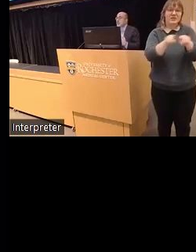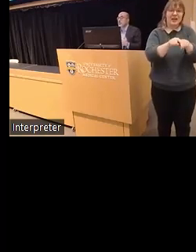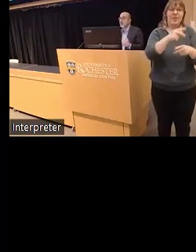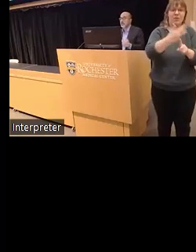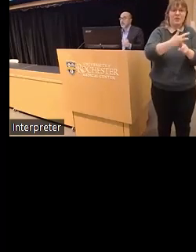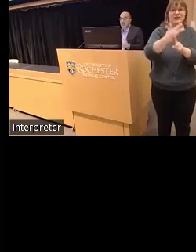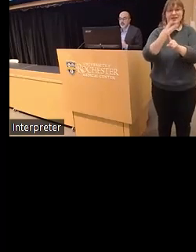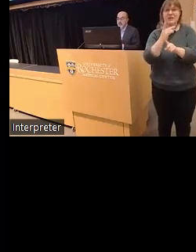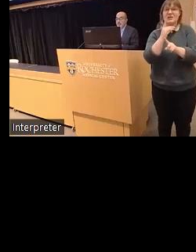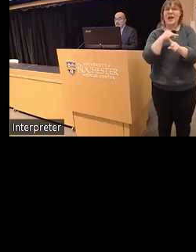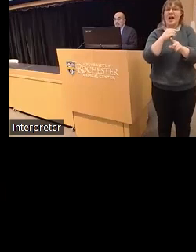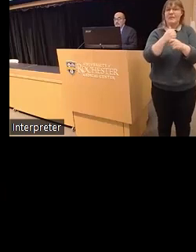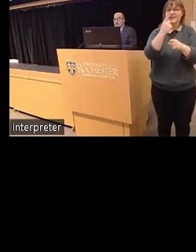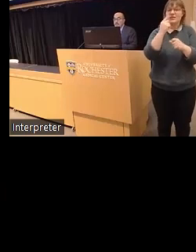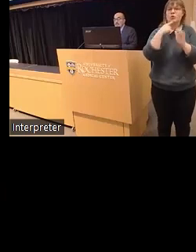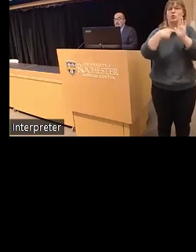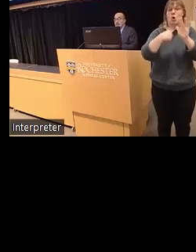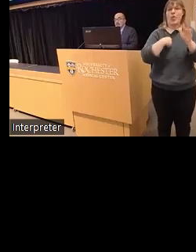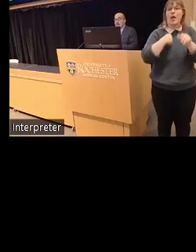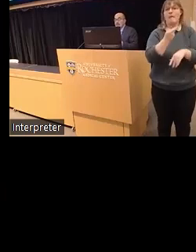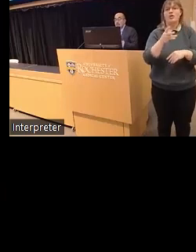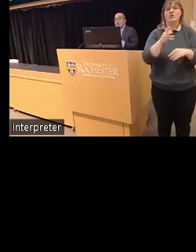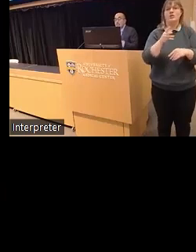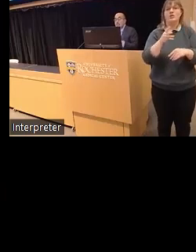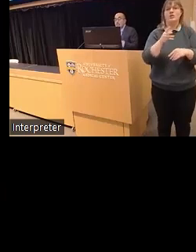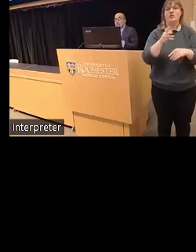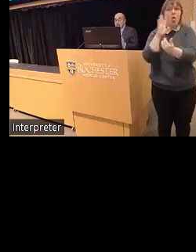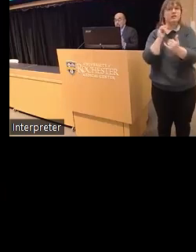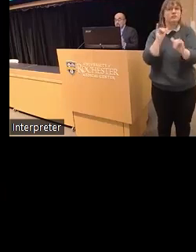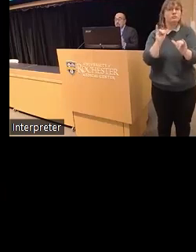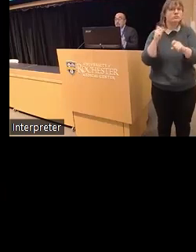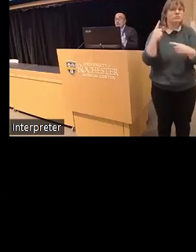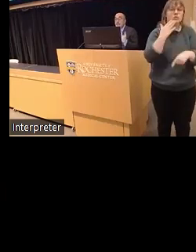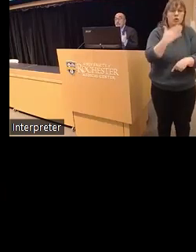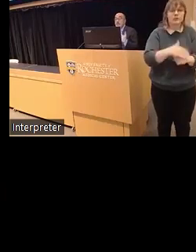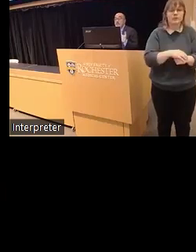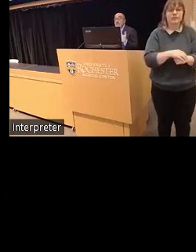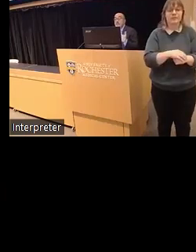multimodal kind of Mantra and we look at who reached benchmarks so again we have this is